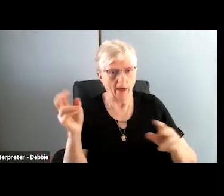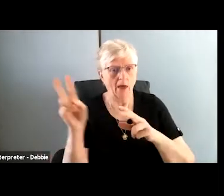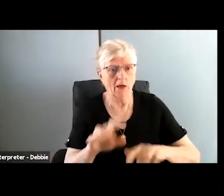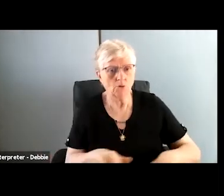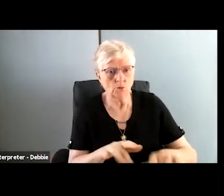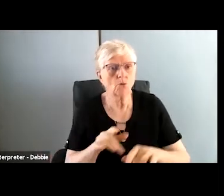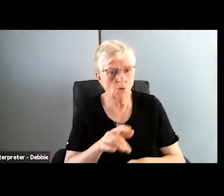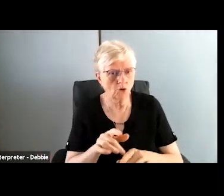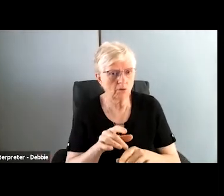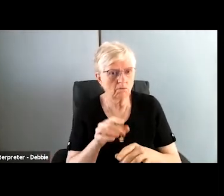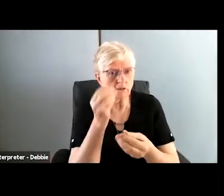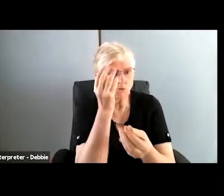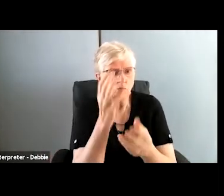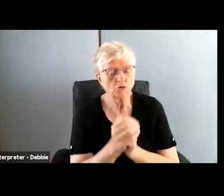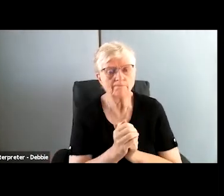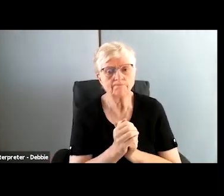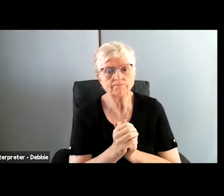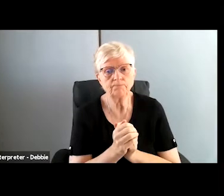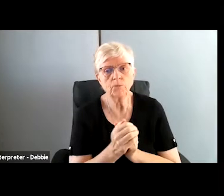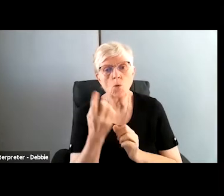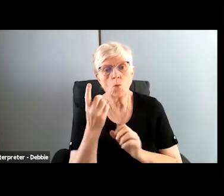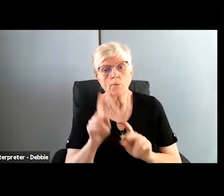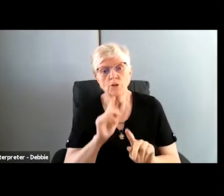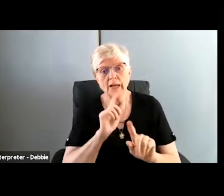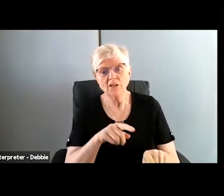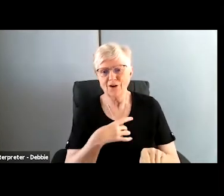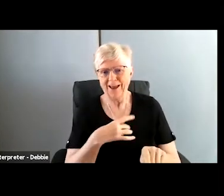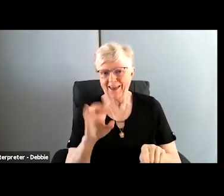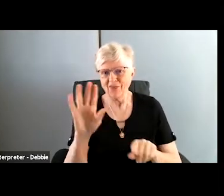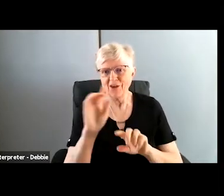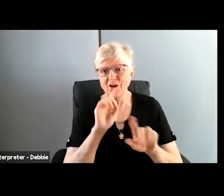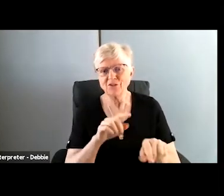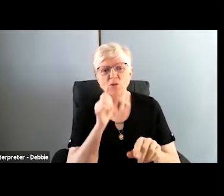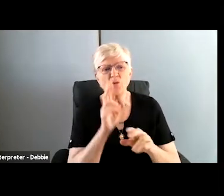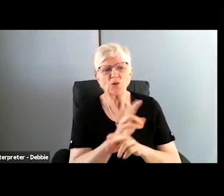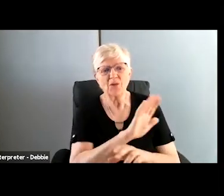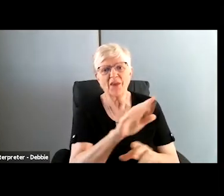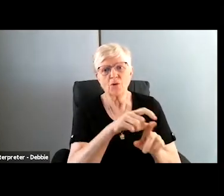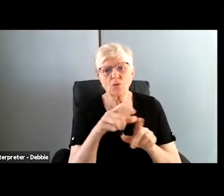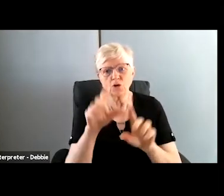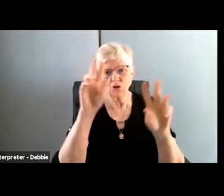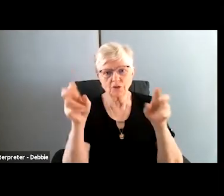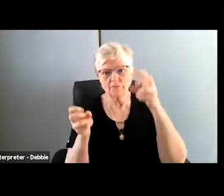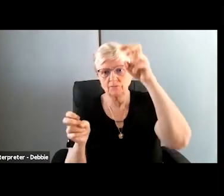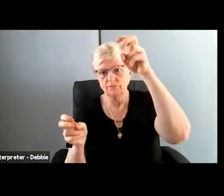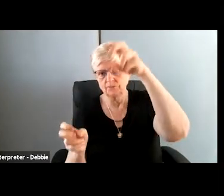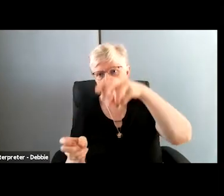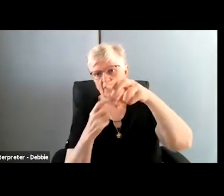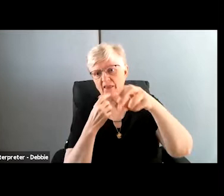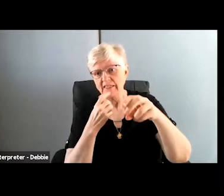SO ONE RESPONDENTS TO THE SURVEY SO ONE RESPONDENTS TO THE SURVEY, I LIKE HOW THEY PUT IT SURVEY, I LIKE HOW THEY PUT IT HERE SO WE'LL USE HERE SO WE'LL USE THEIR WORDS. THEIR WORDS. THEY SAID "MANDATE ALL